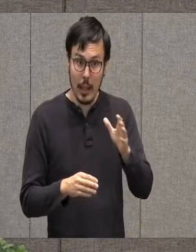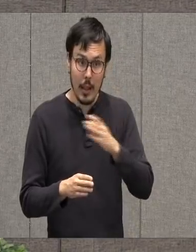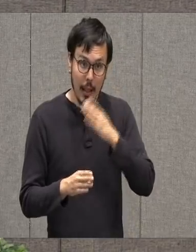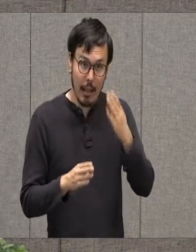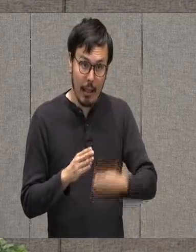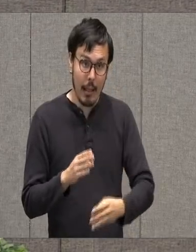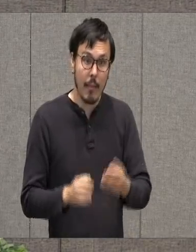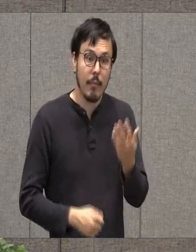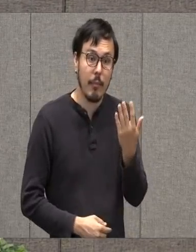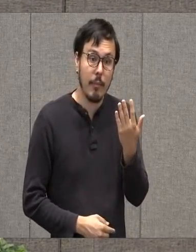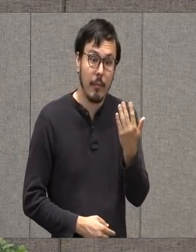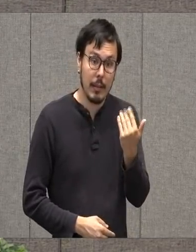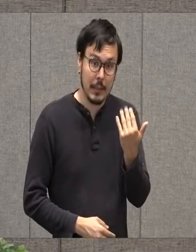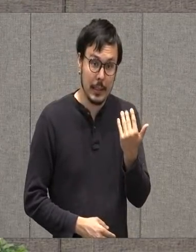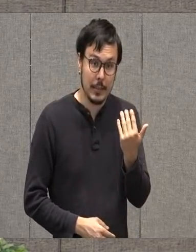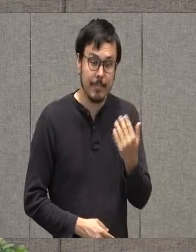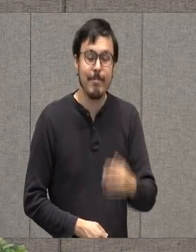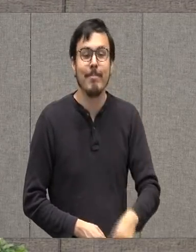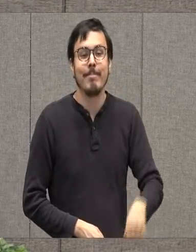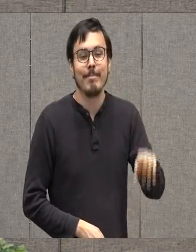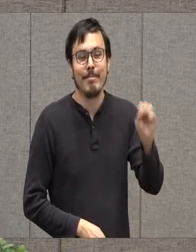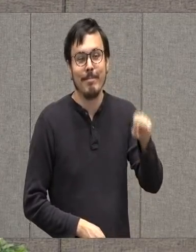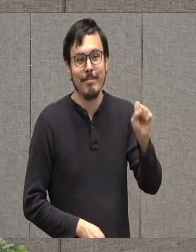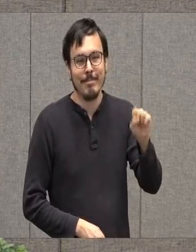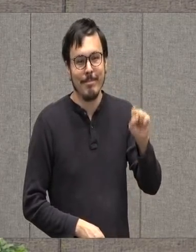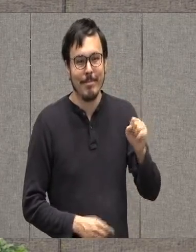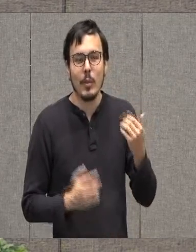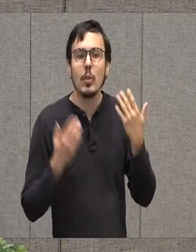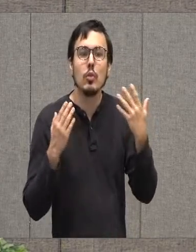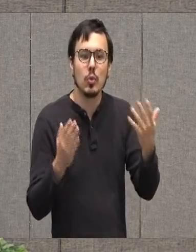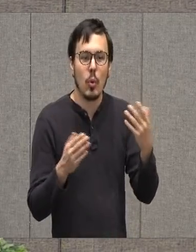So let's make that my next number sentence.